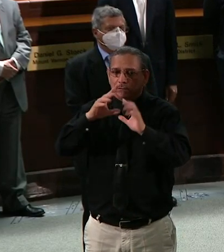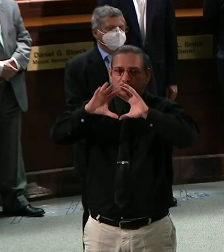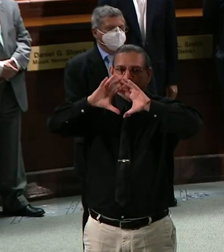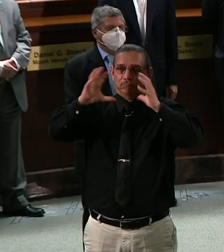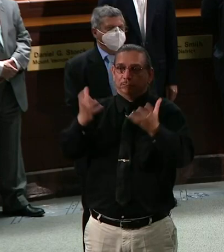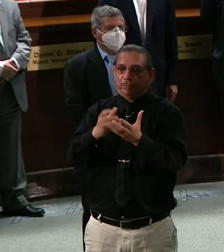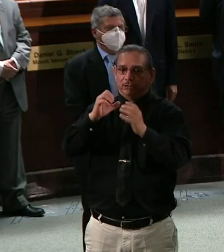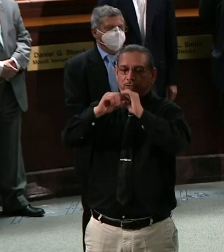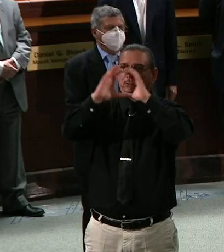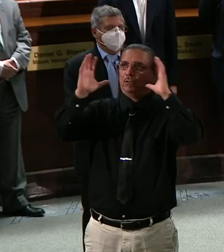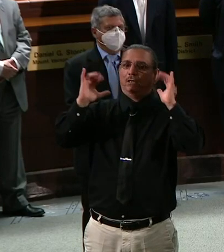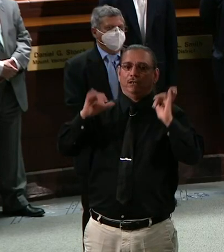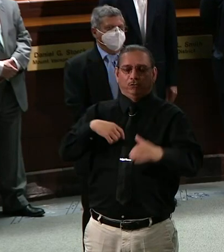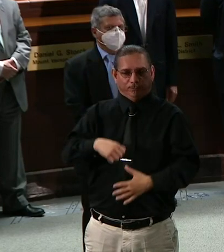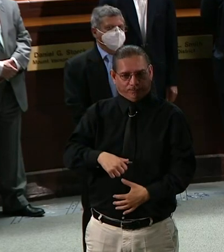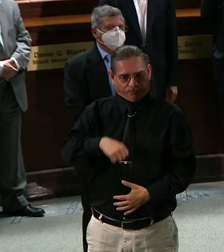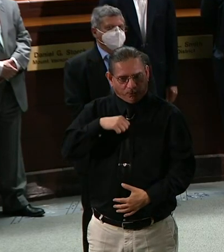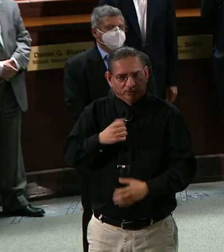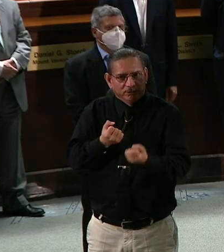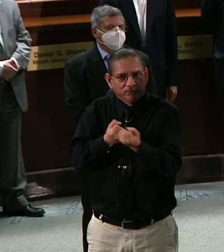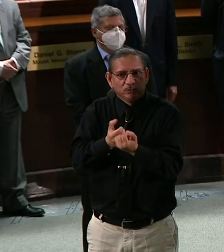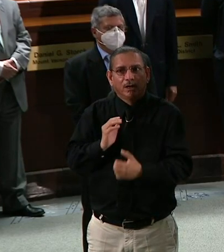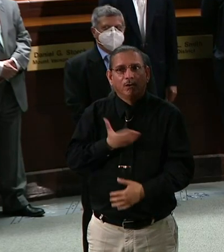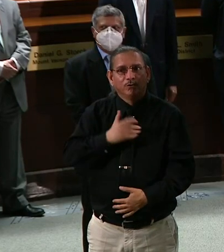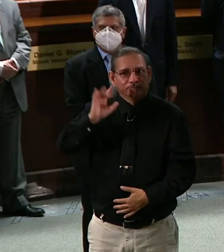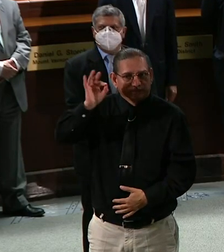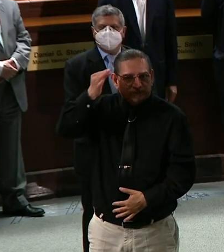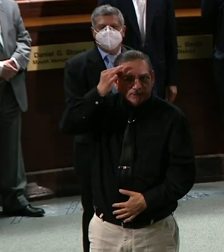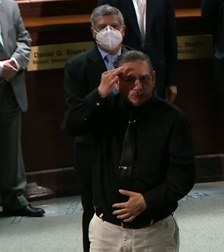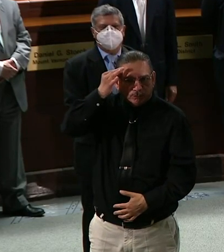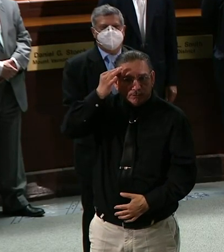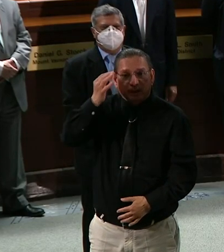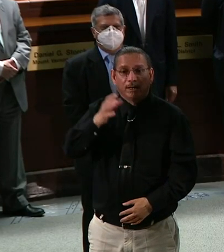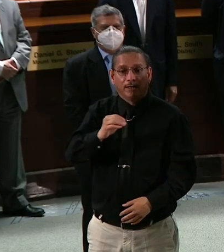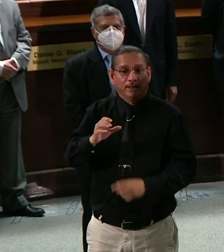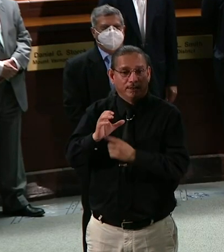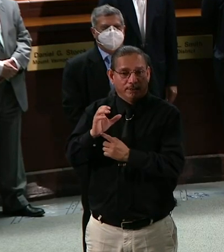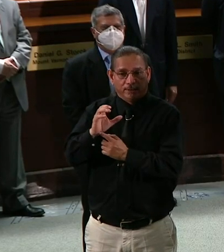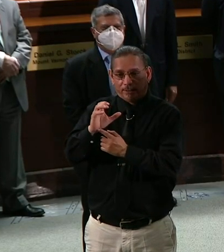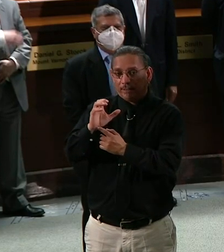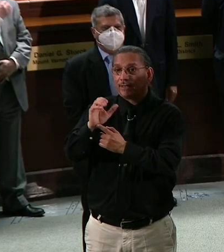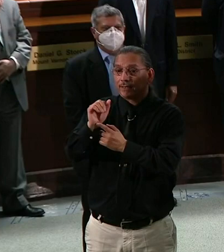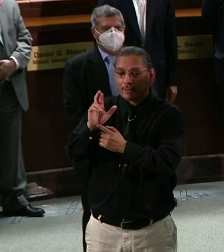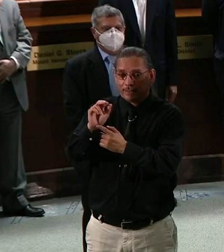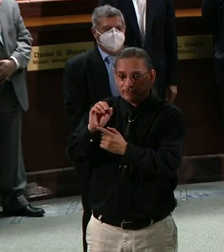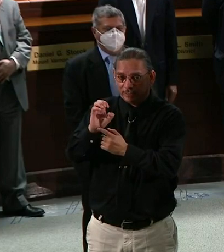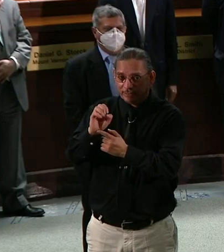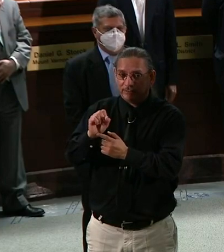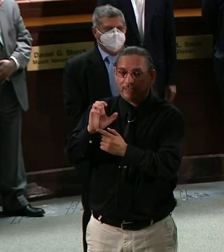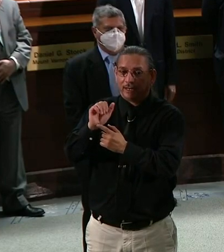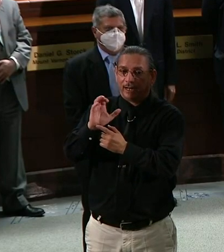ALSO ARE LOOKING AT. HOLISTICALLY WE'VE BEEN PROUD OF THE SUPPORT WE'VE HAD FROM